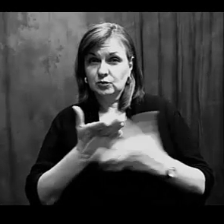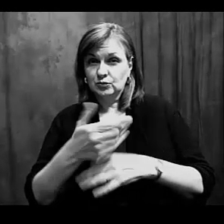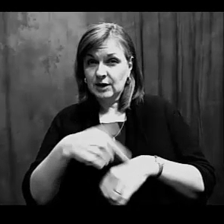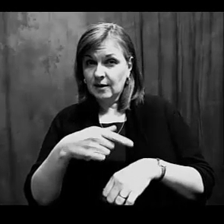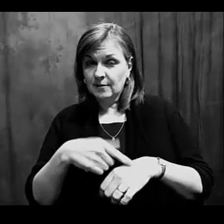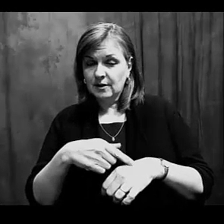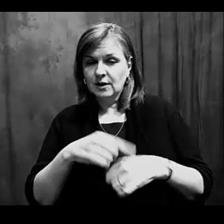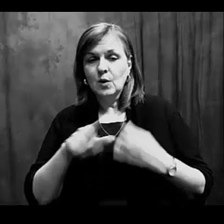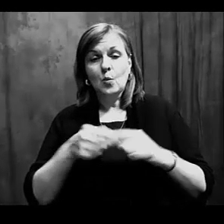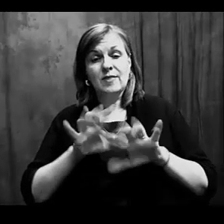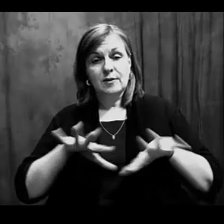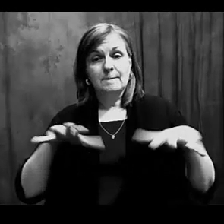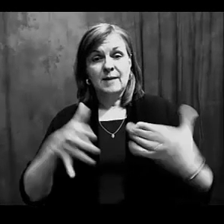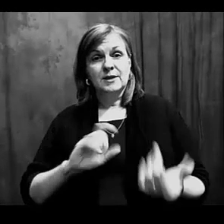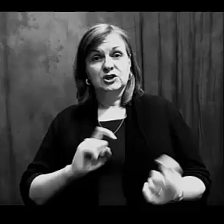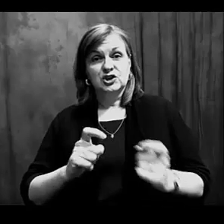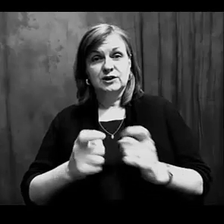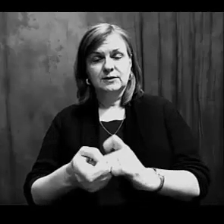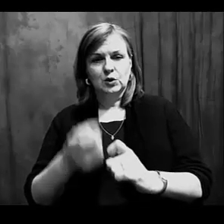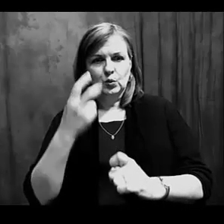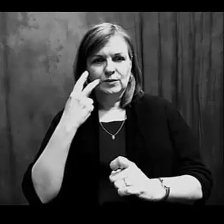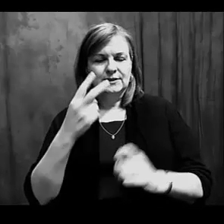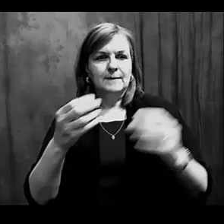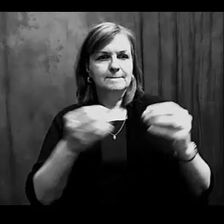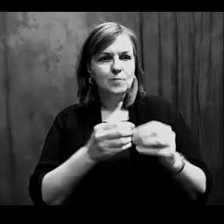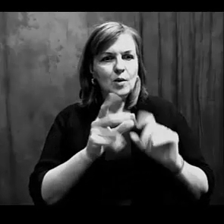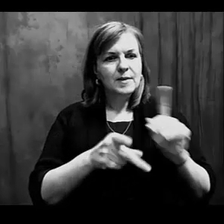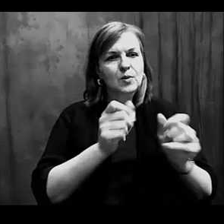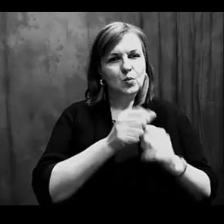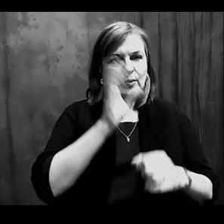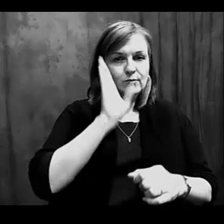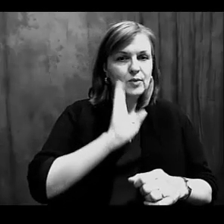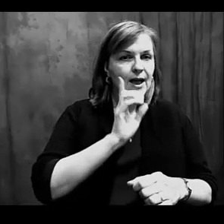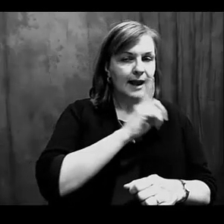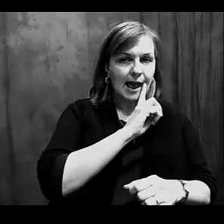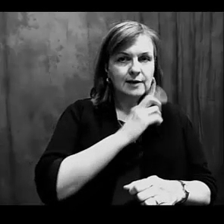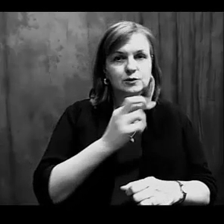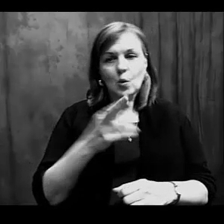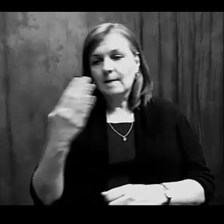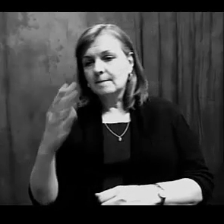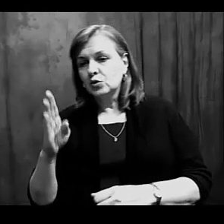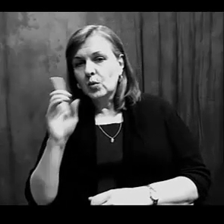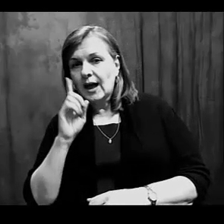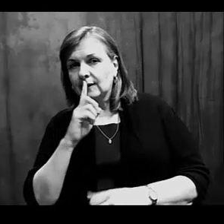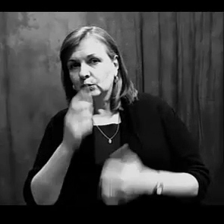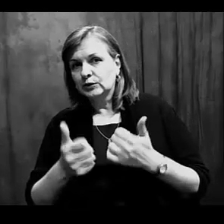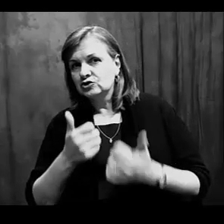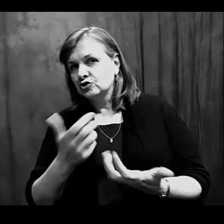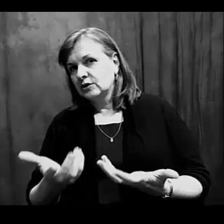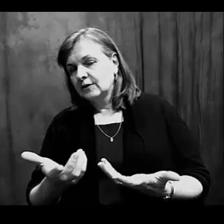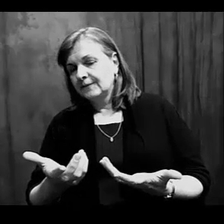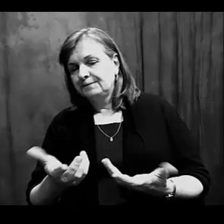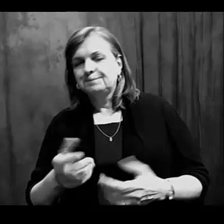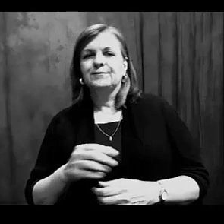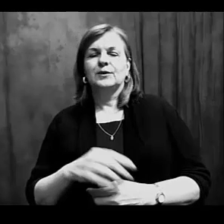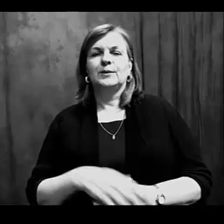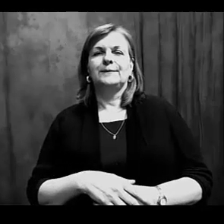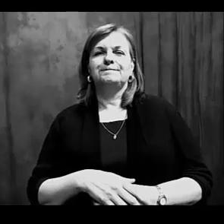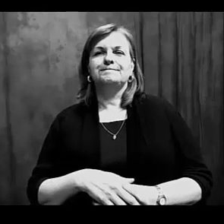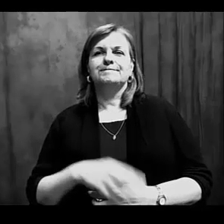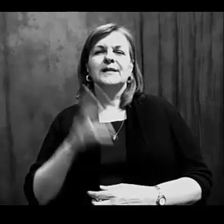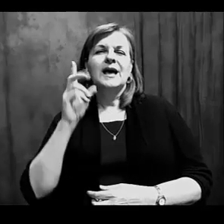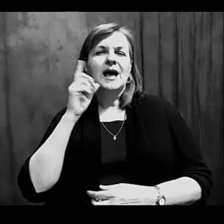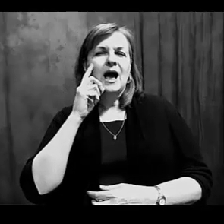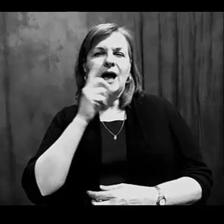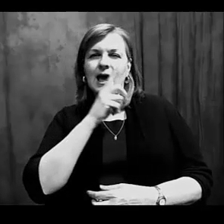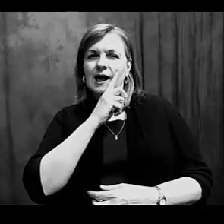as our population changes do we see more or less individuals with brown eyes or blue eyes? well eye color isn't necessarily